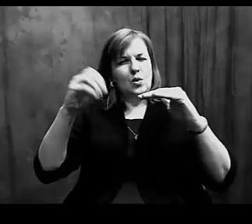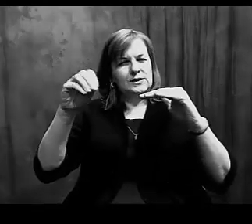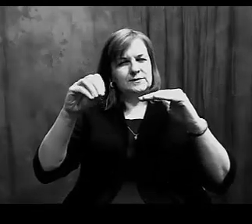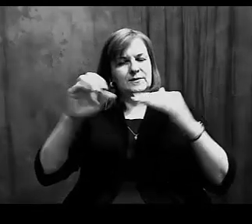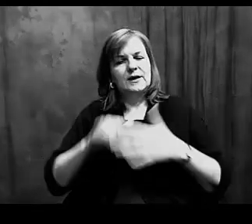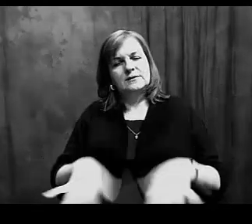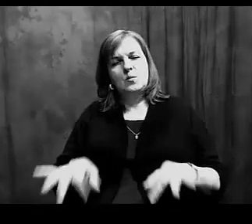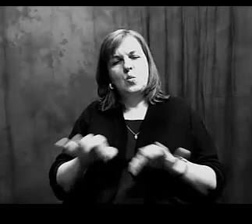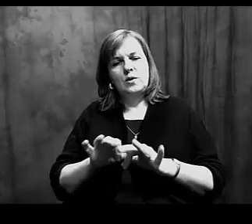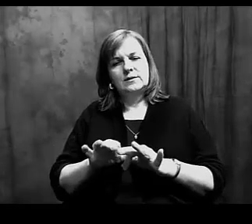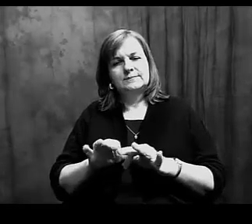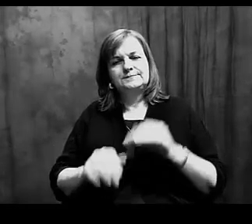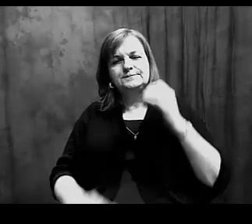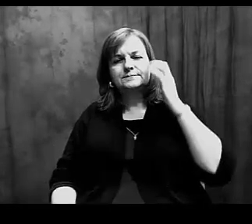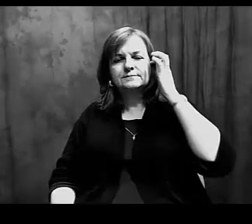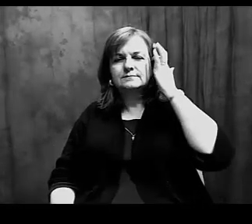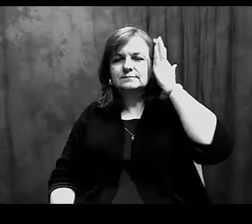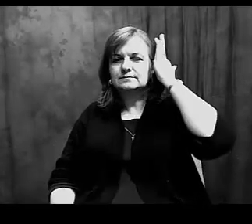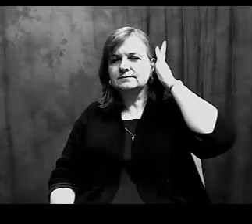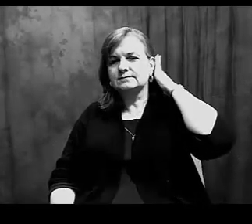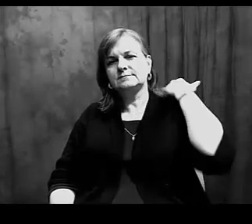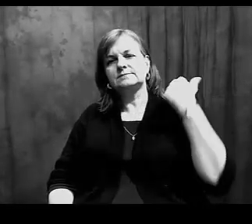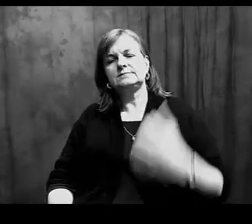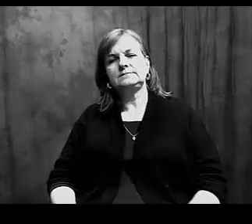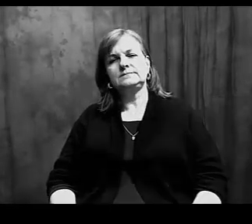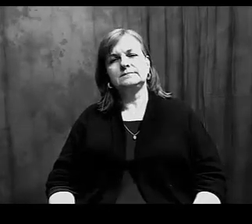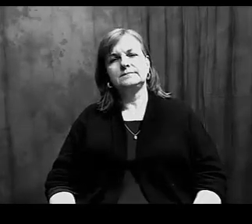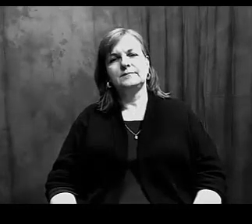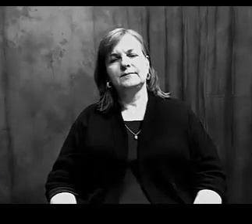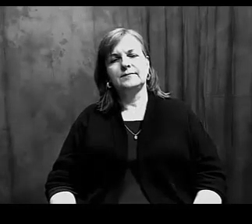that's going to be critical for us as we talk